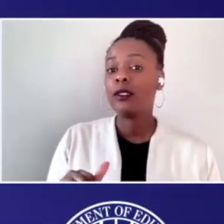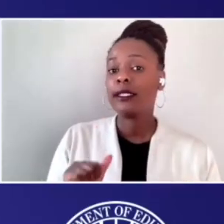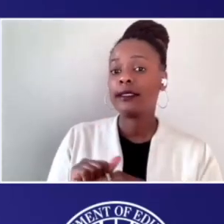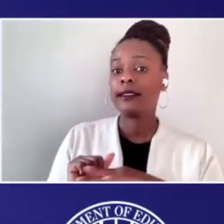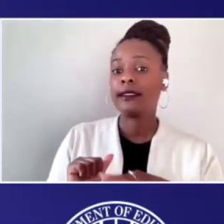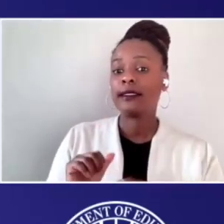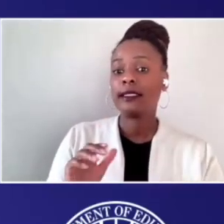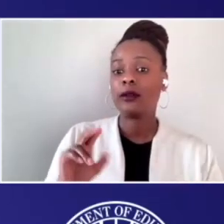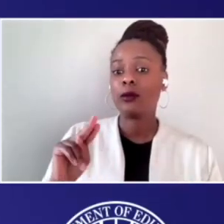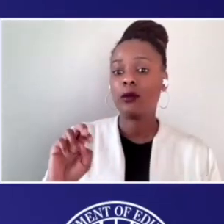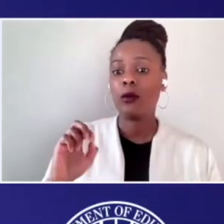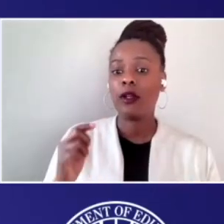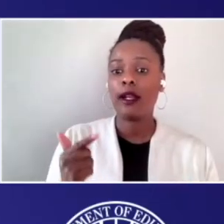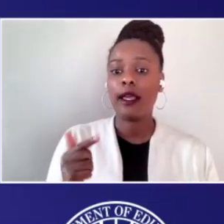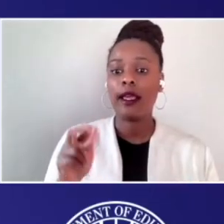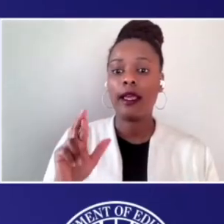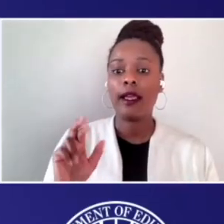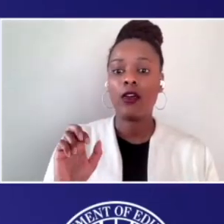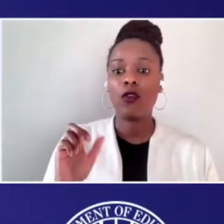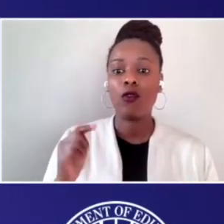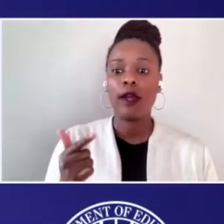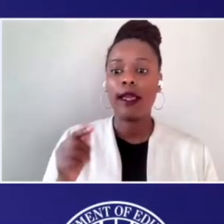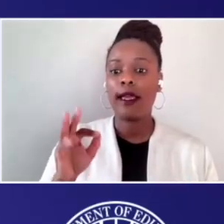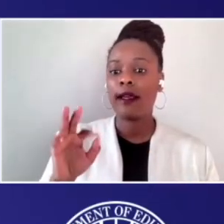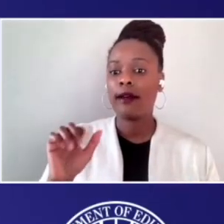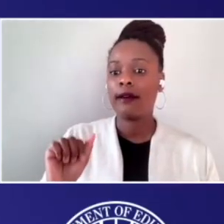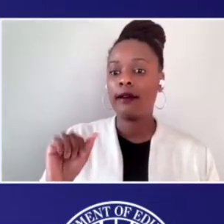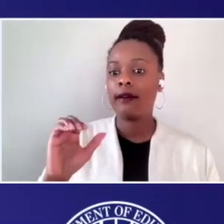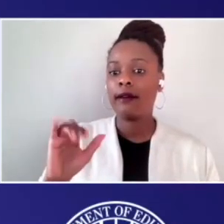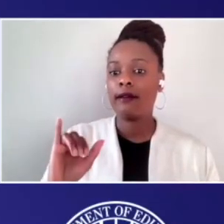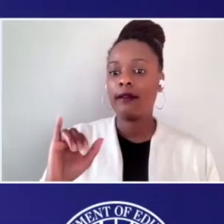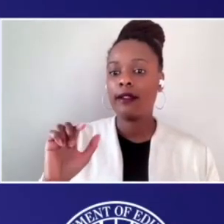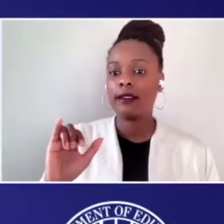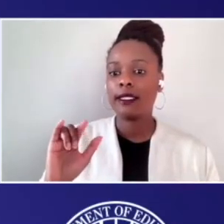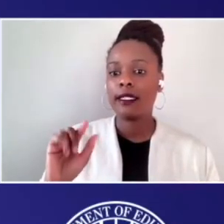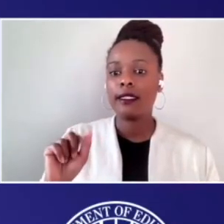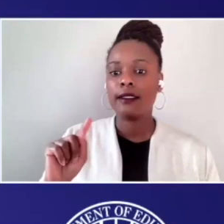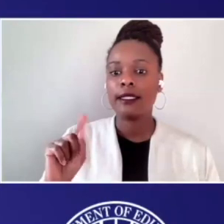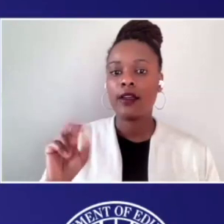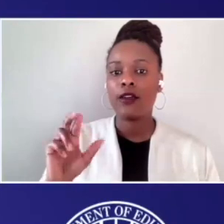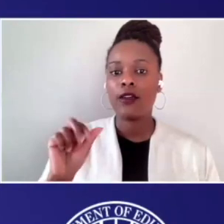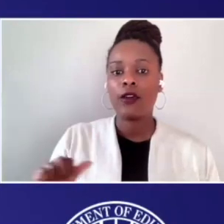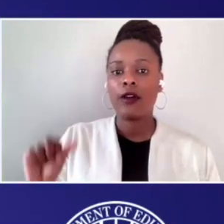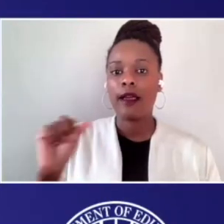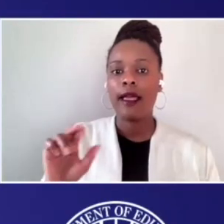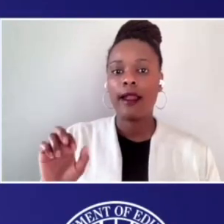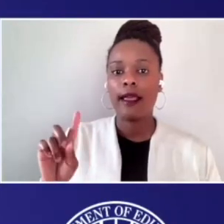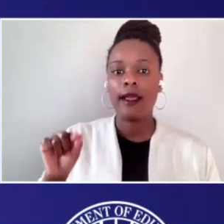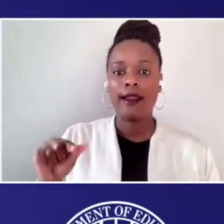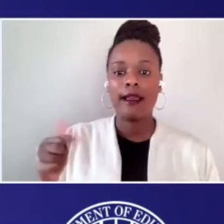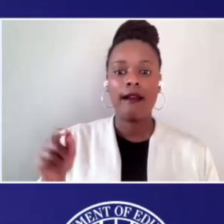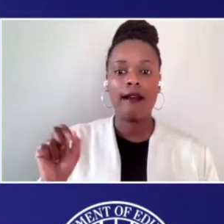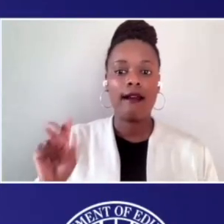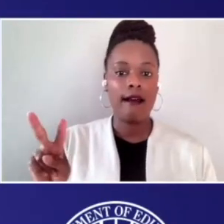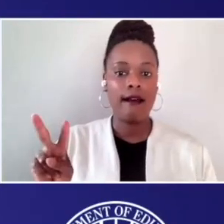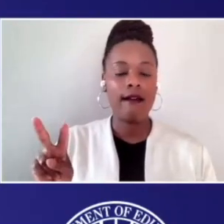negregfacilitator@ed.gov, that way they could get that out to the facilitators -- they could get that out to the negotiators and you guys would have